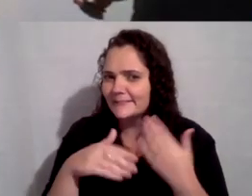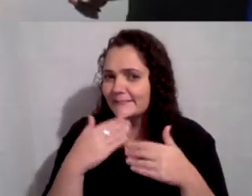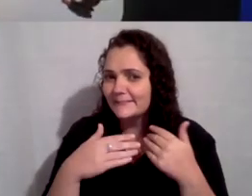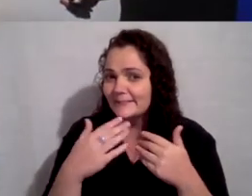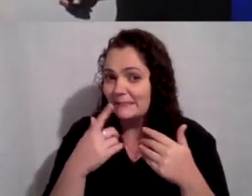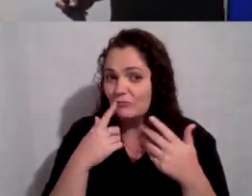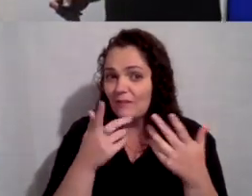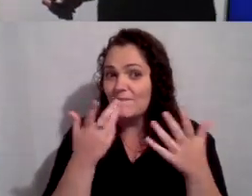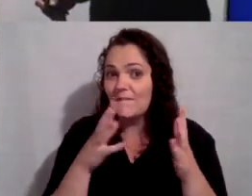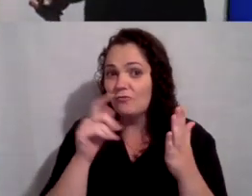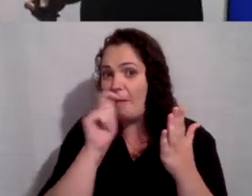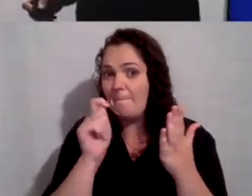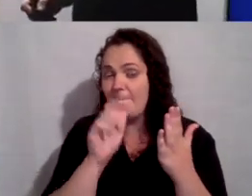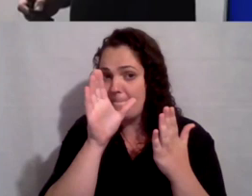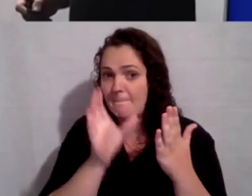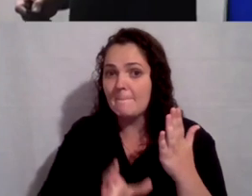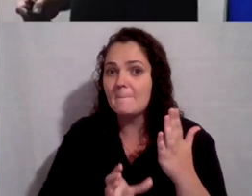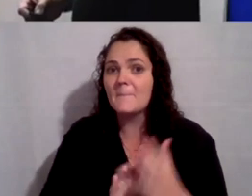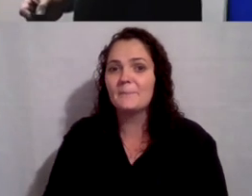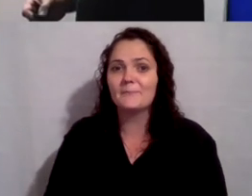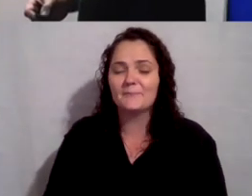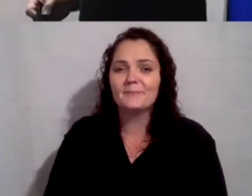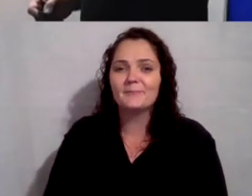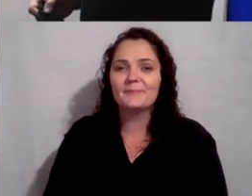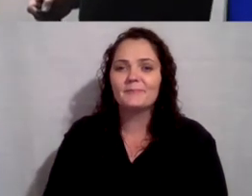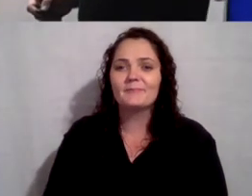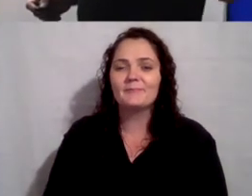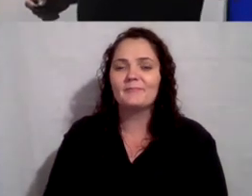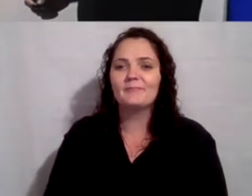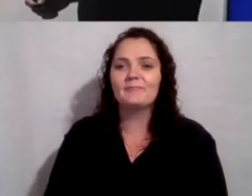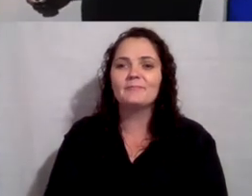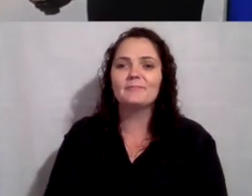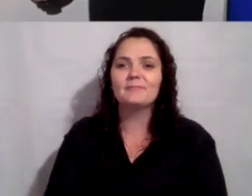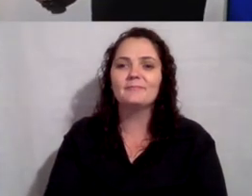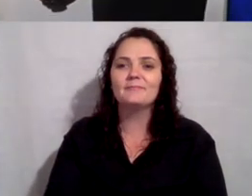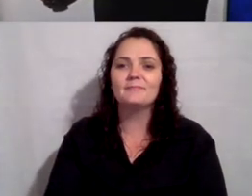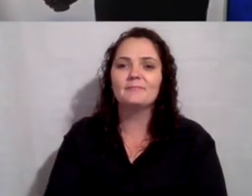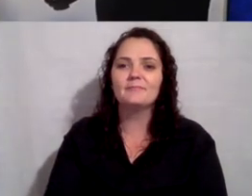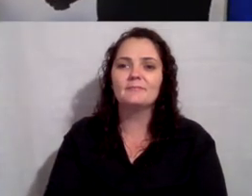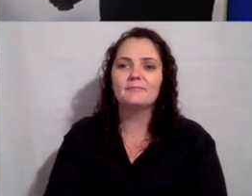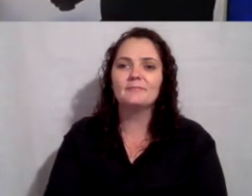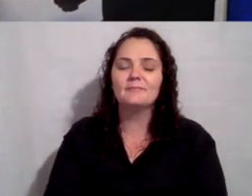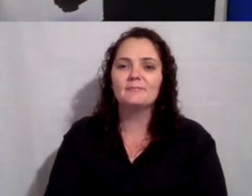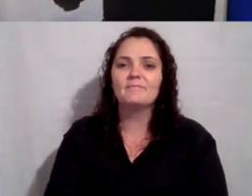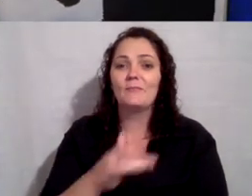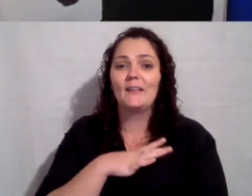stage right there and to wet your whistle if you